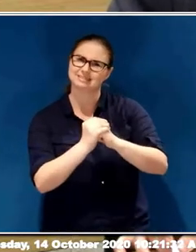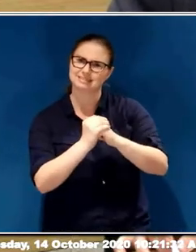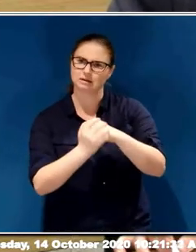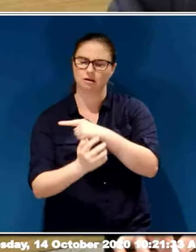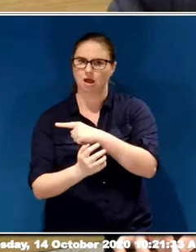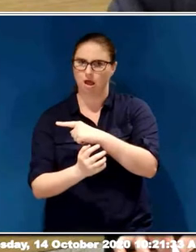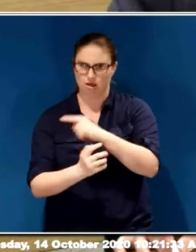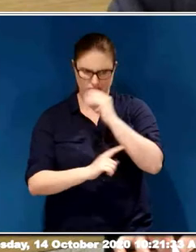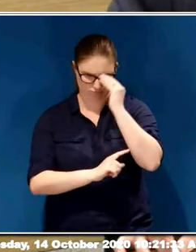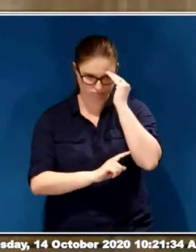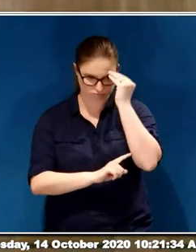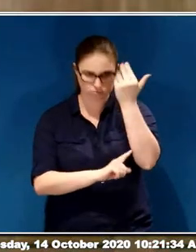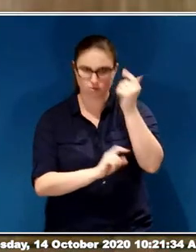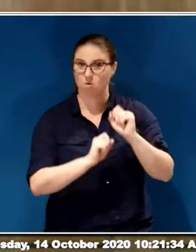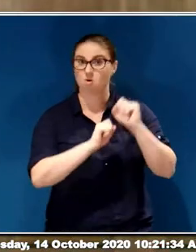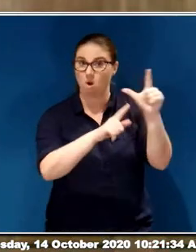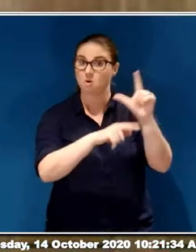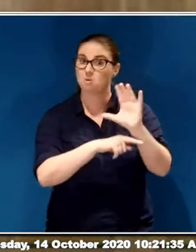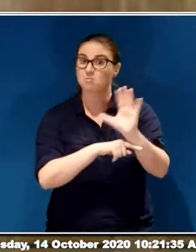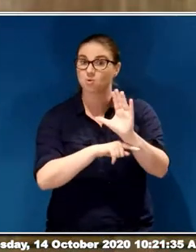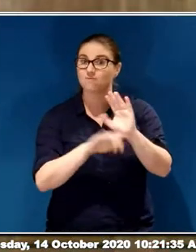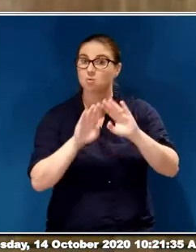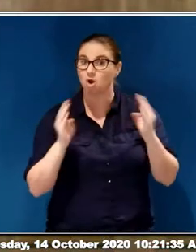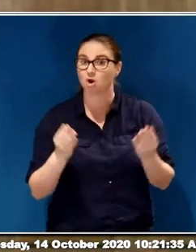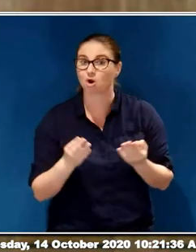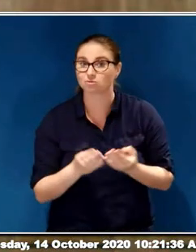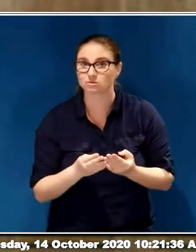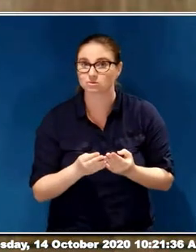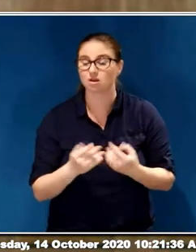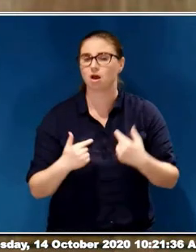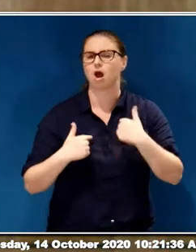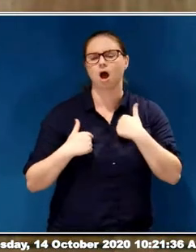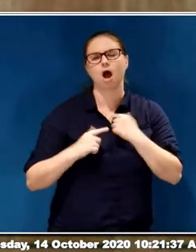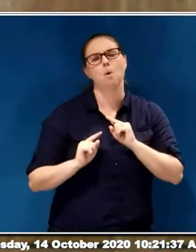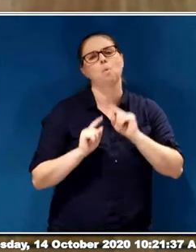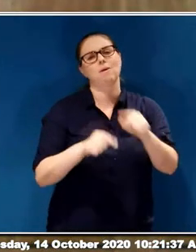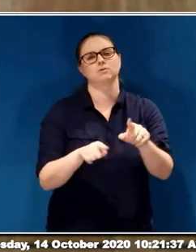friends, and that was a huge achievement and